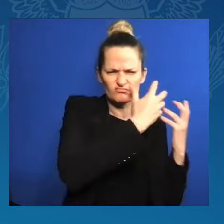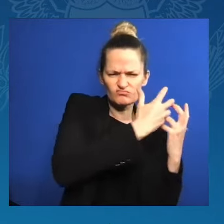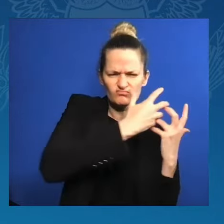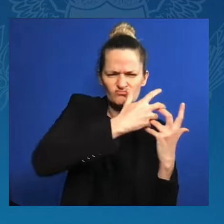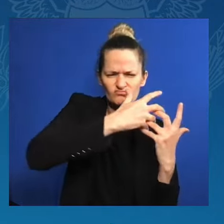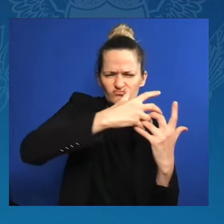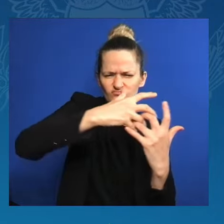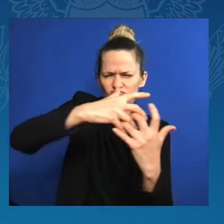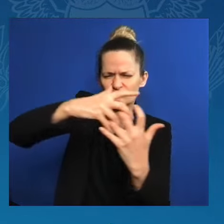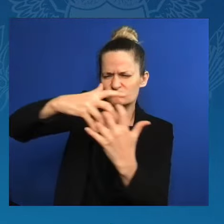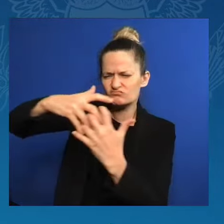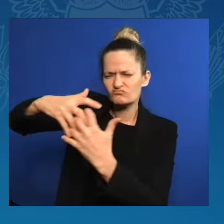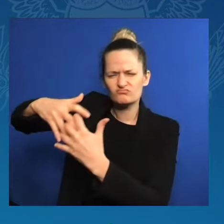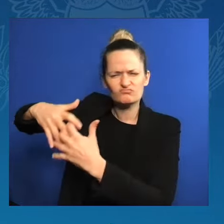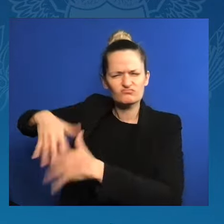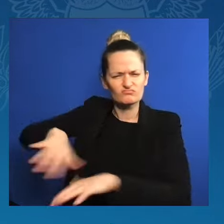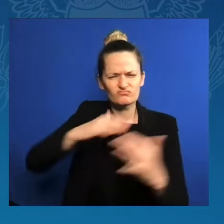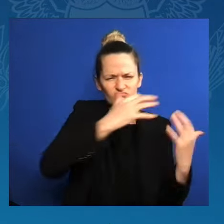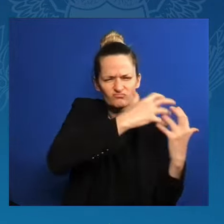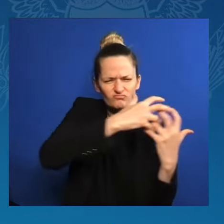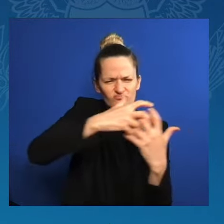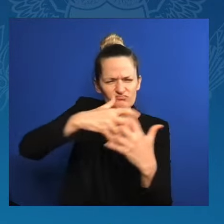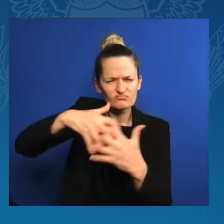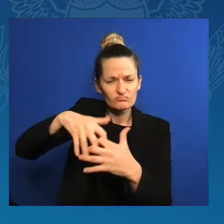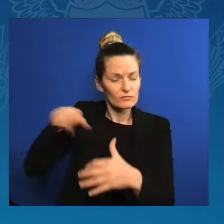They fought for equality at the Stonewall Inn.